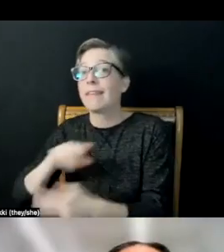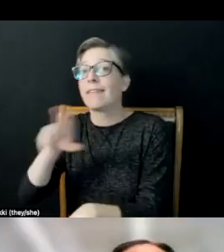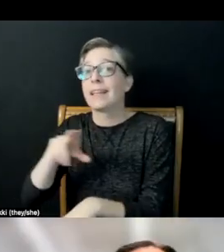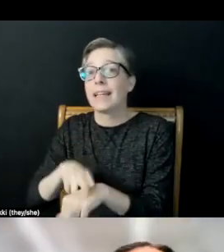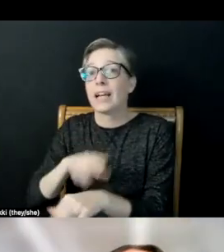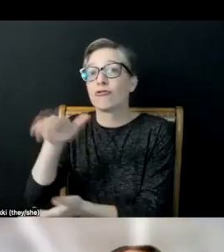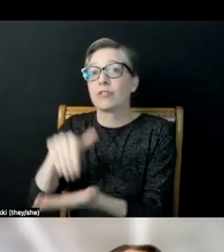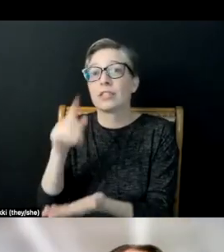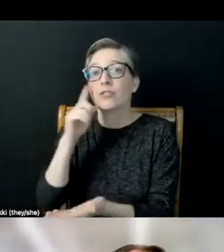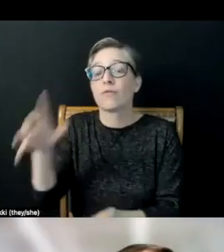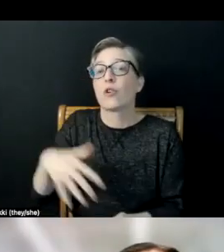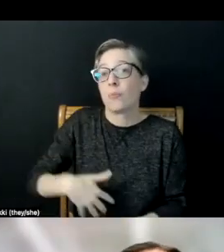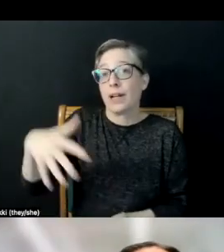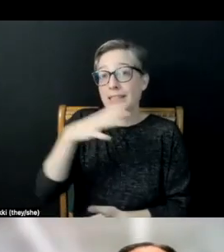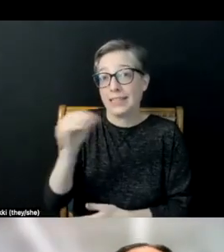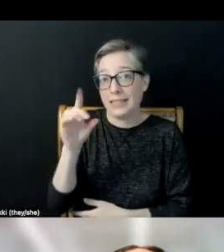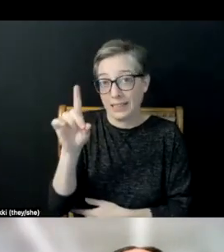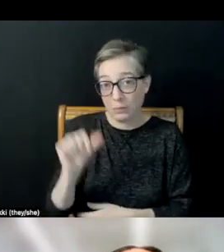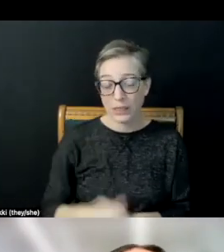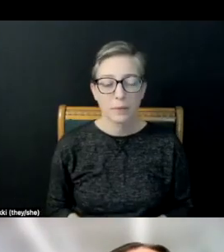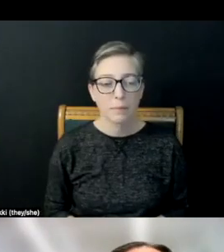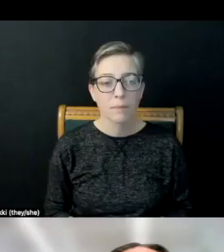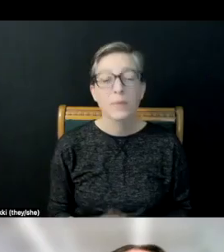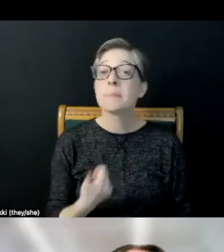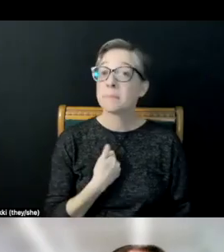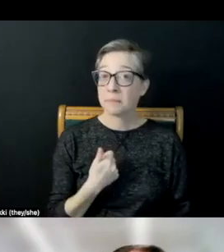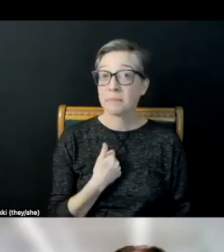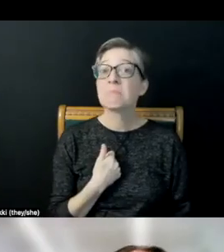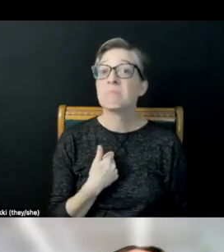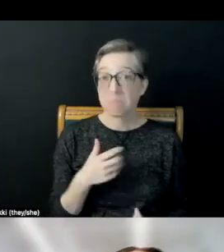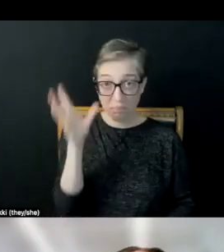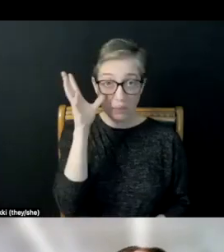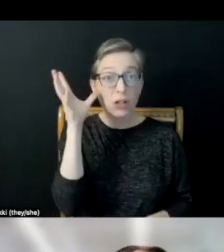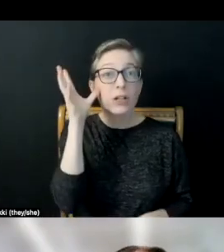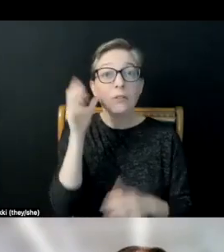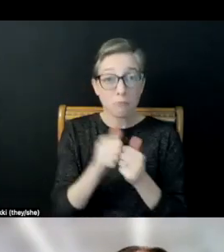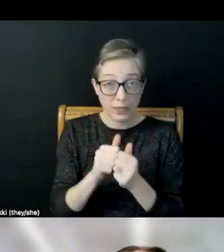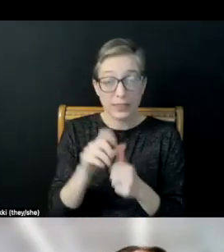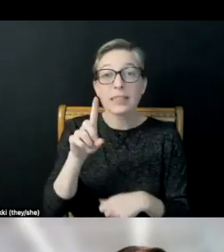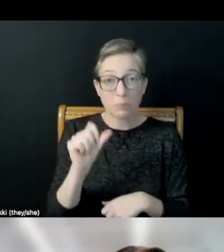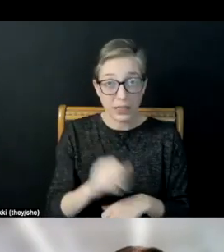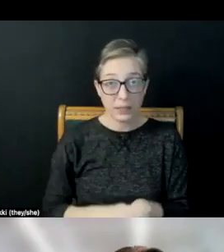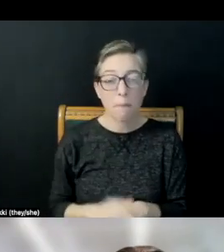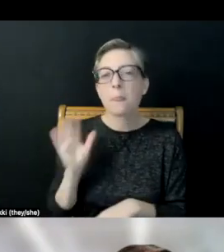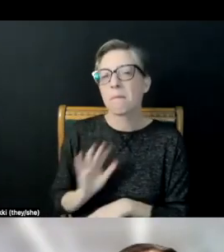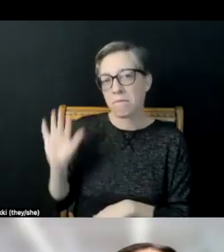I'm a disabled parent. I'm a former NICU mom of a 33.5 weeker.